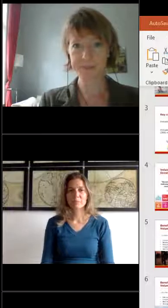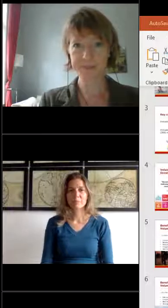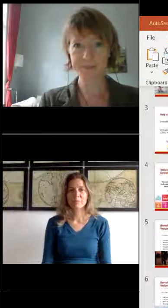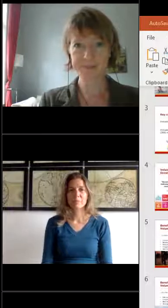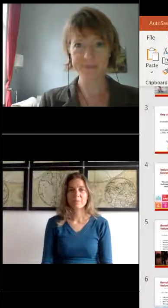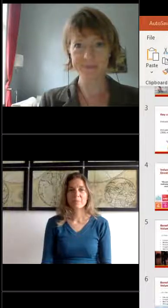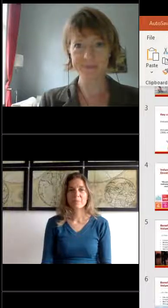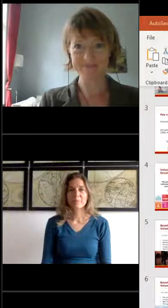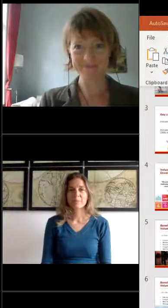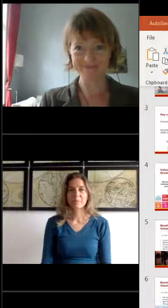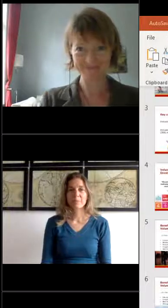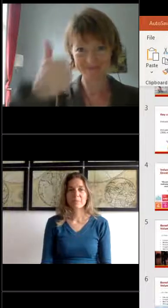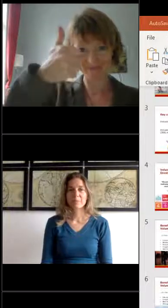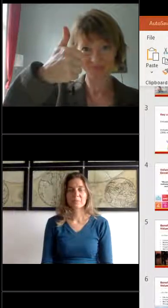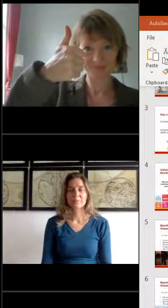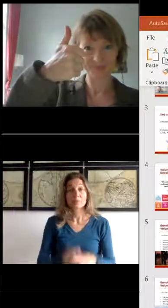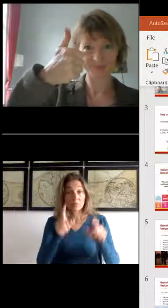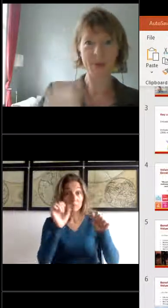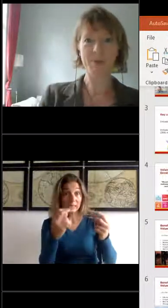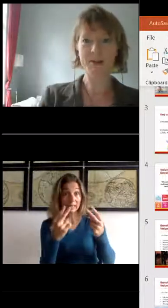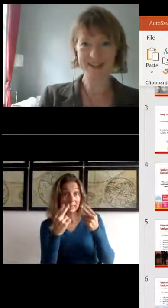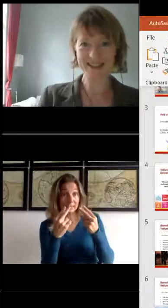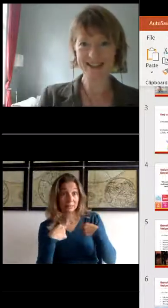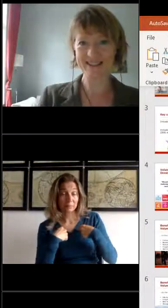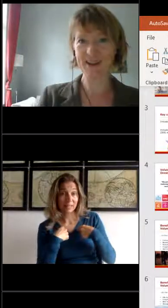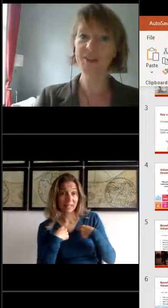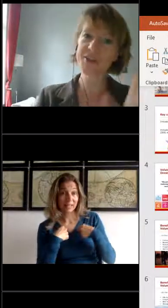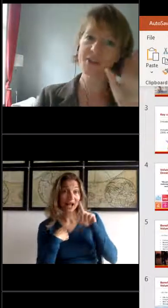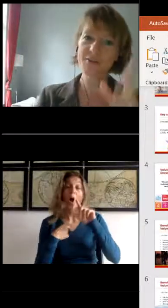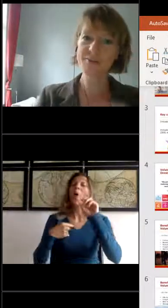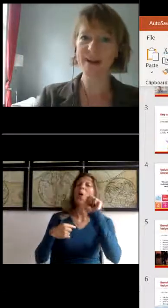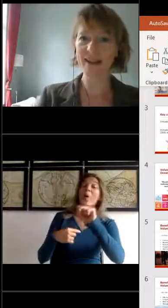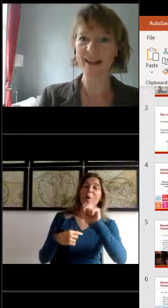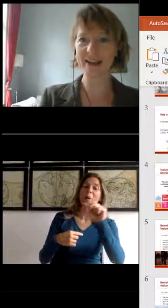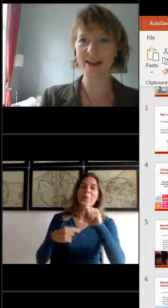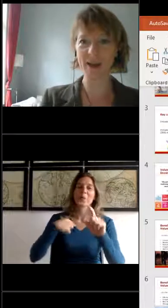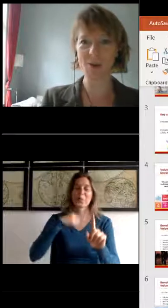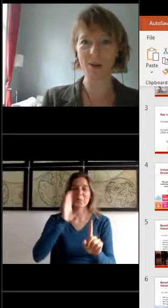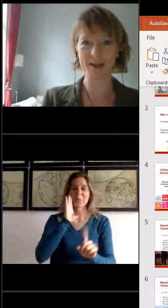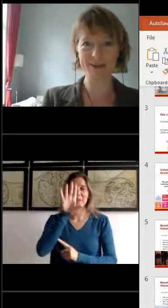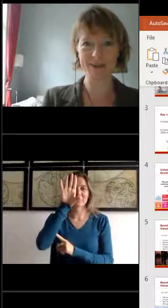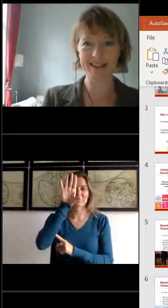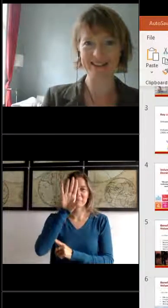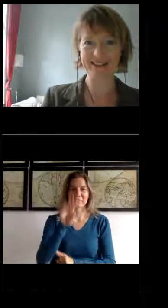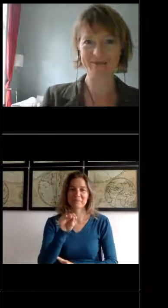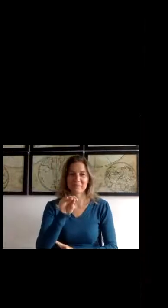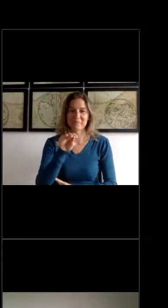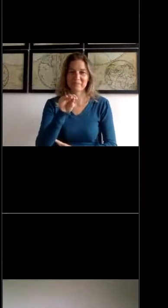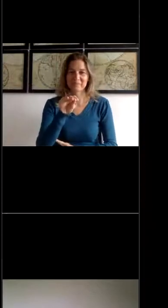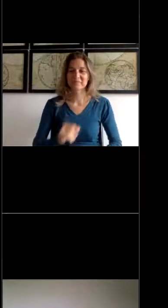Can you see and hear me? CATHERINE: Perfect. I'll turn off my camera while you're speaking